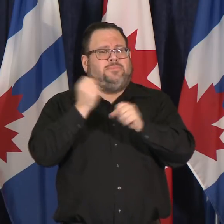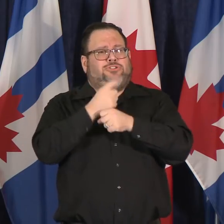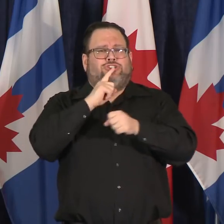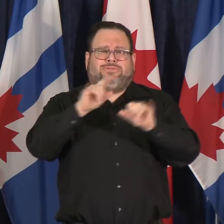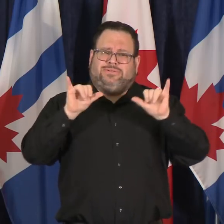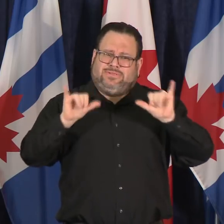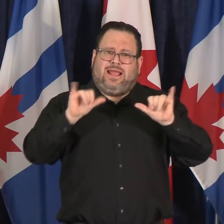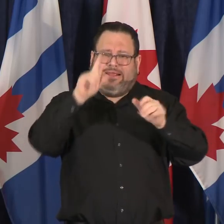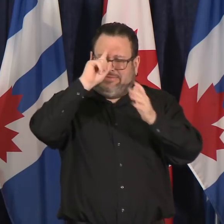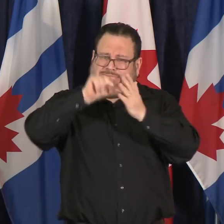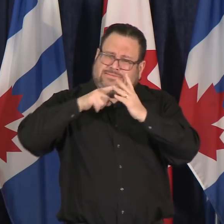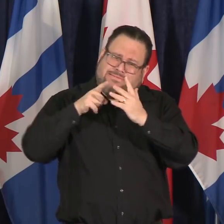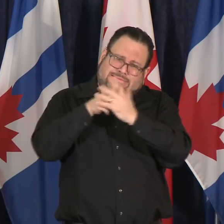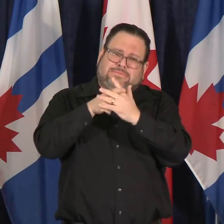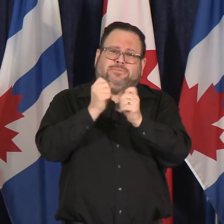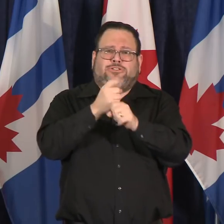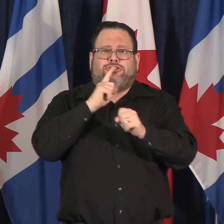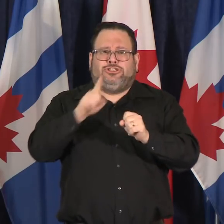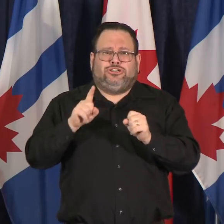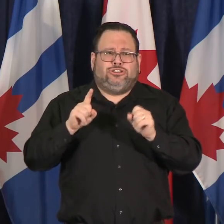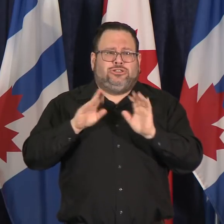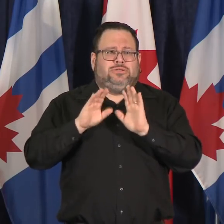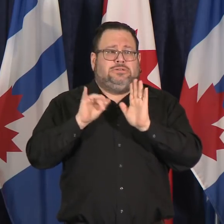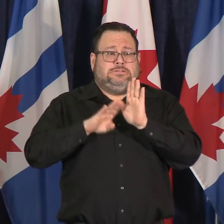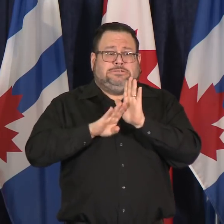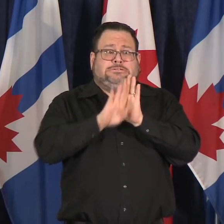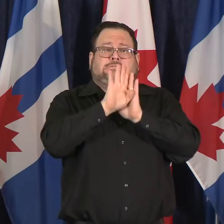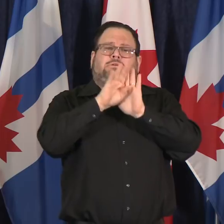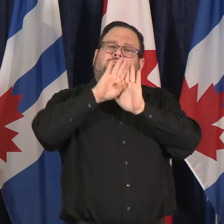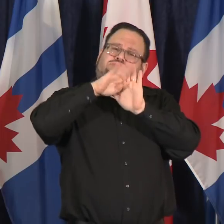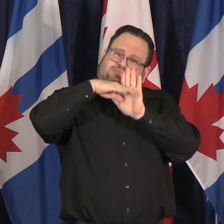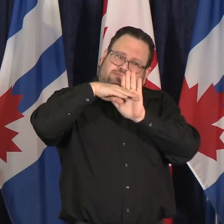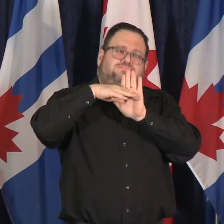responsibilities for ourselves our families and our community very